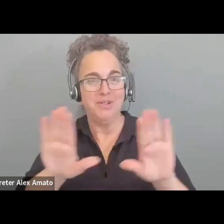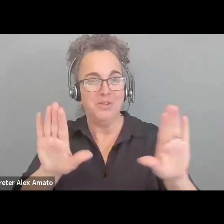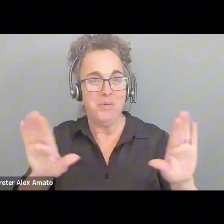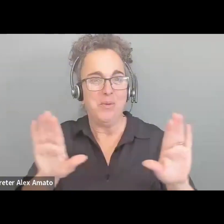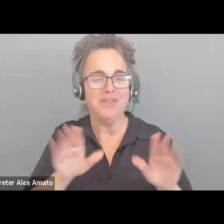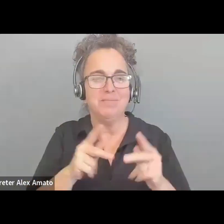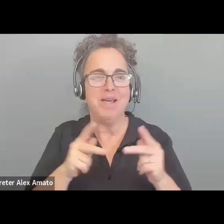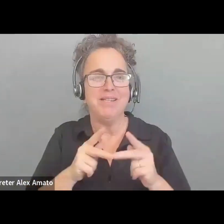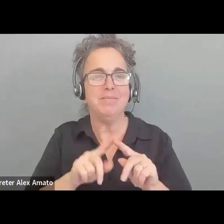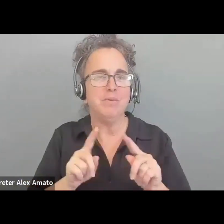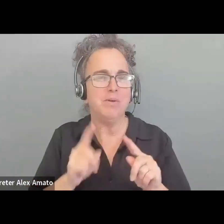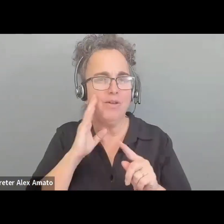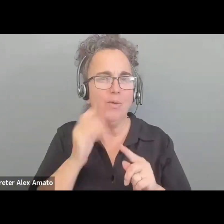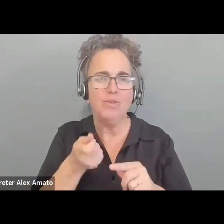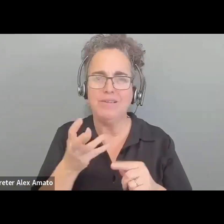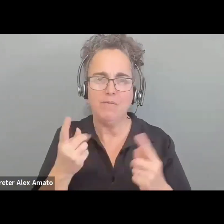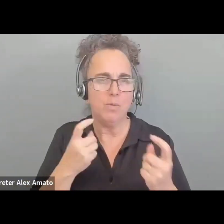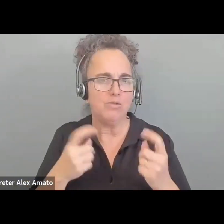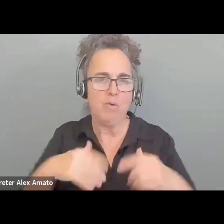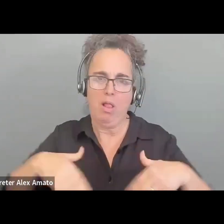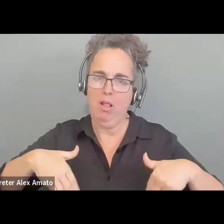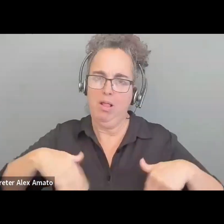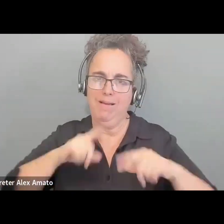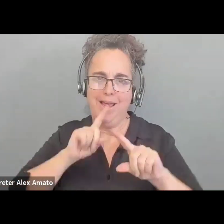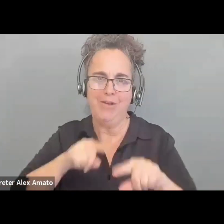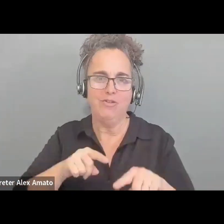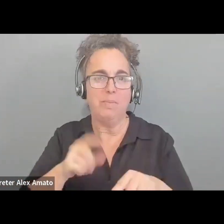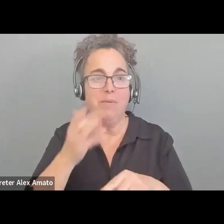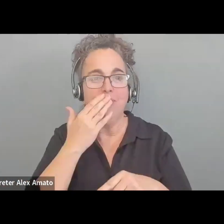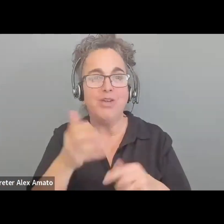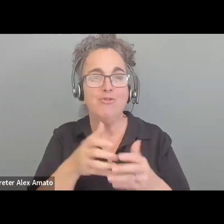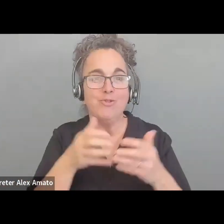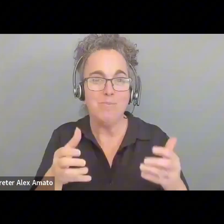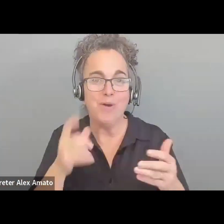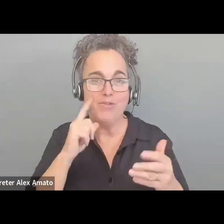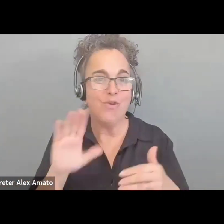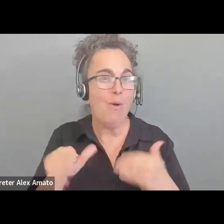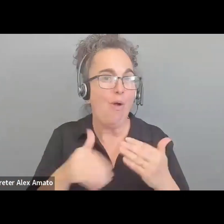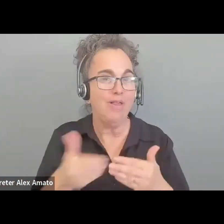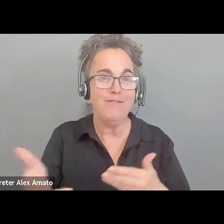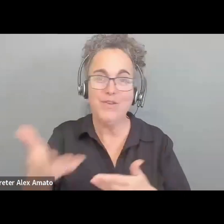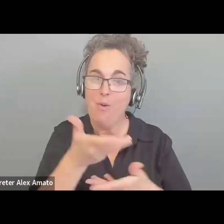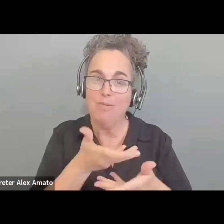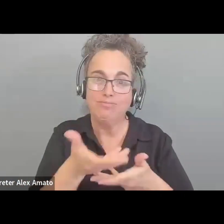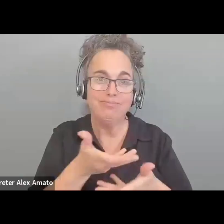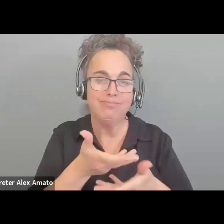I know there were some questions we didn't get to. Thank you so much for all of your engagement everybody.